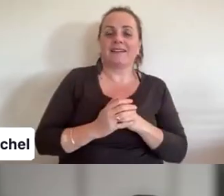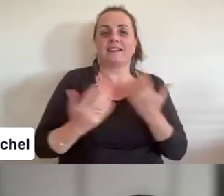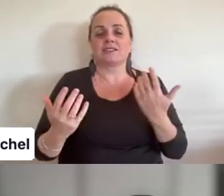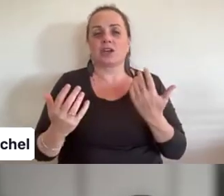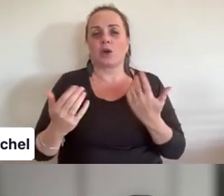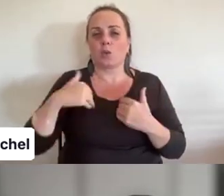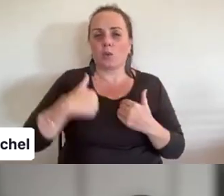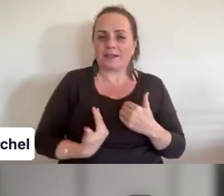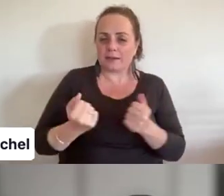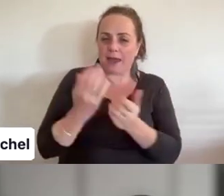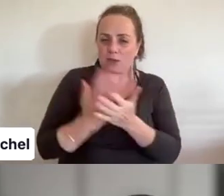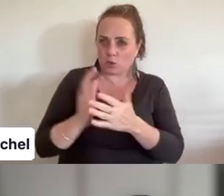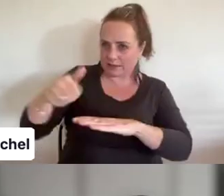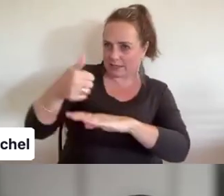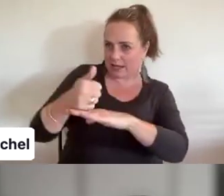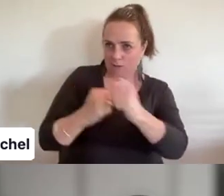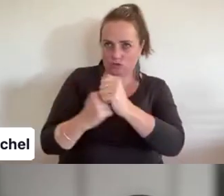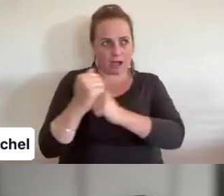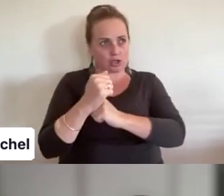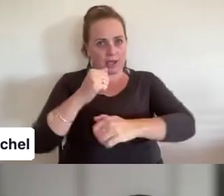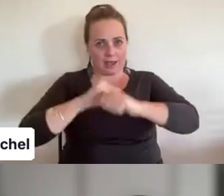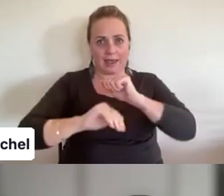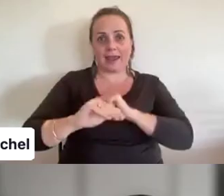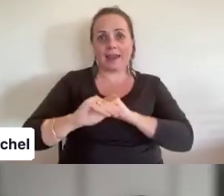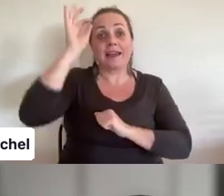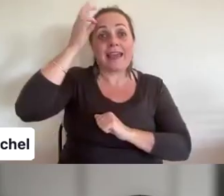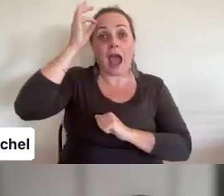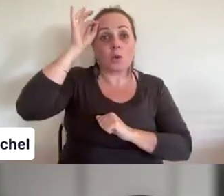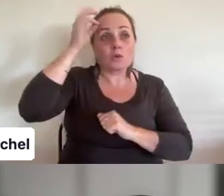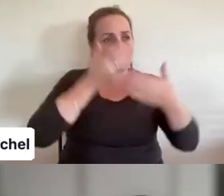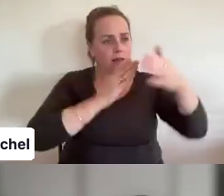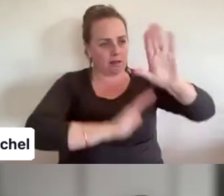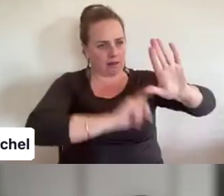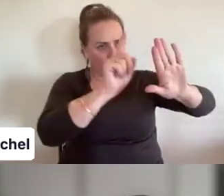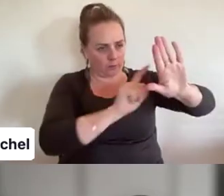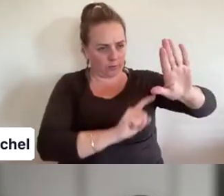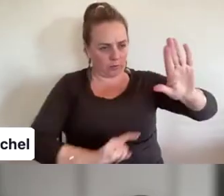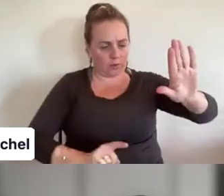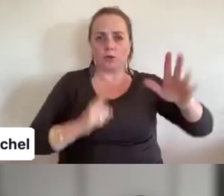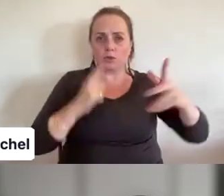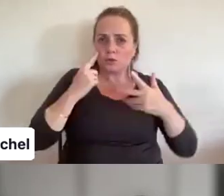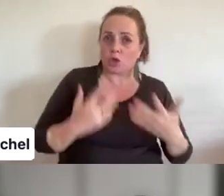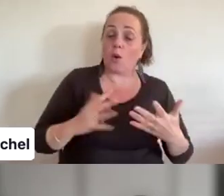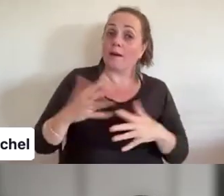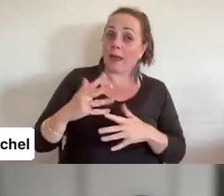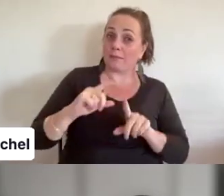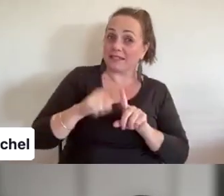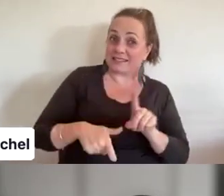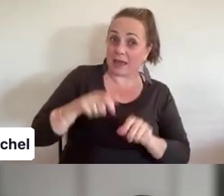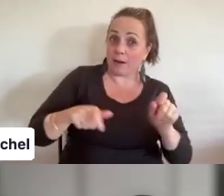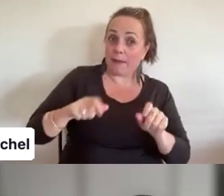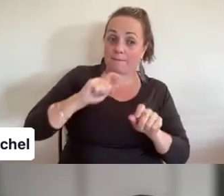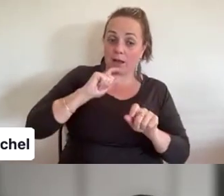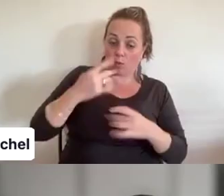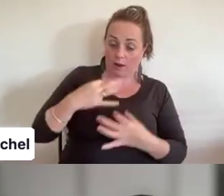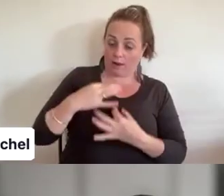those structures within councils themselves that reflect that disabled people may be elected is